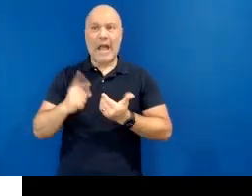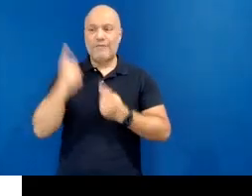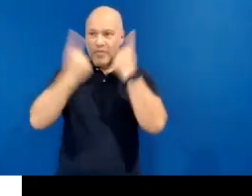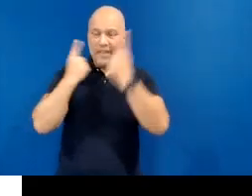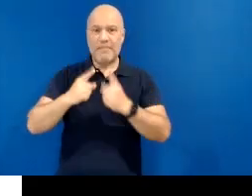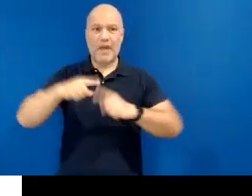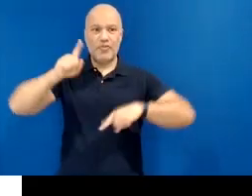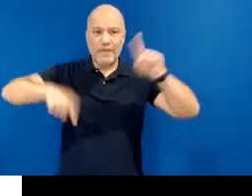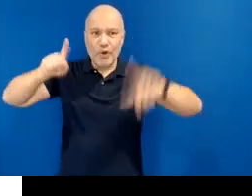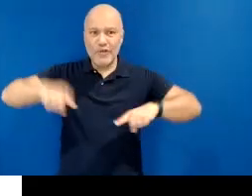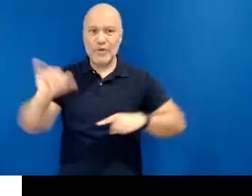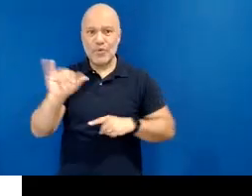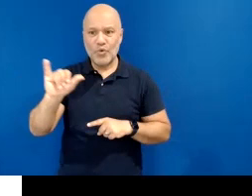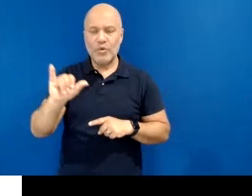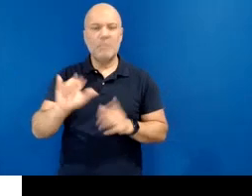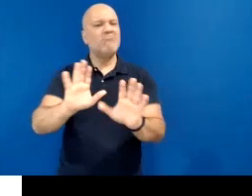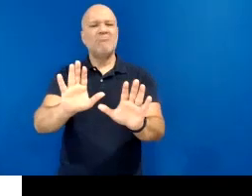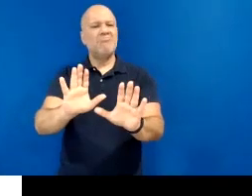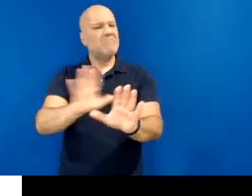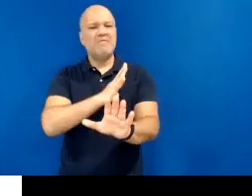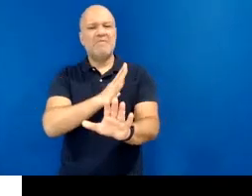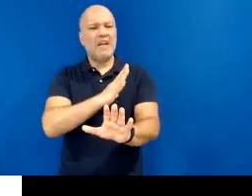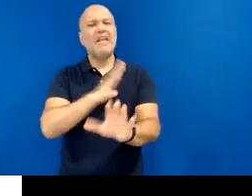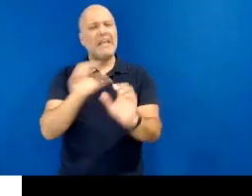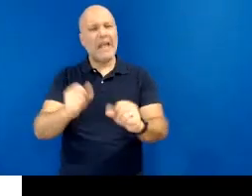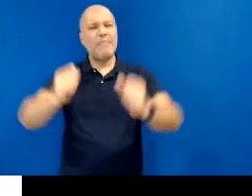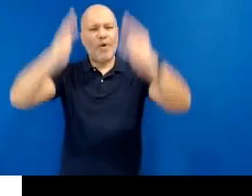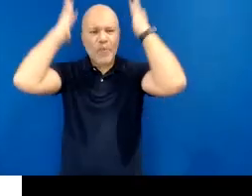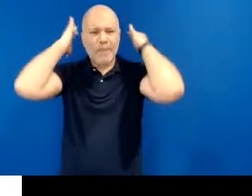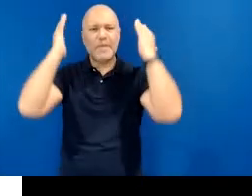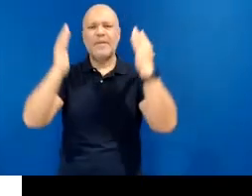So start, start small, right? Make some changes. Make some adjustments.